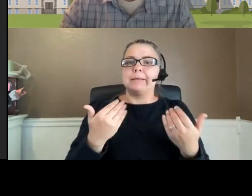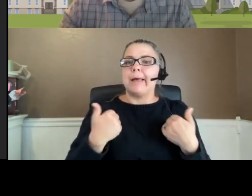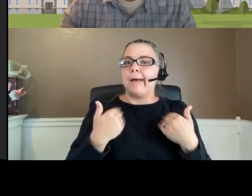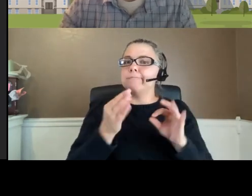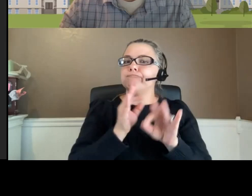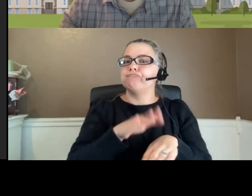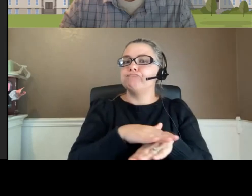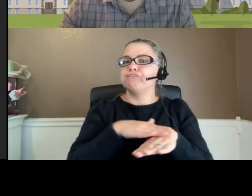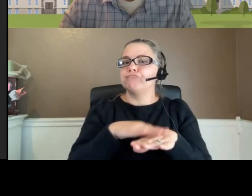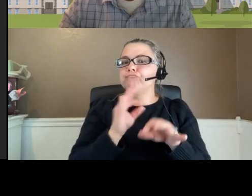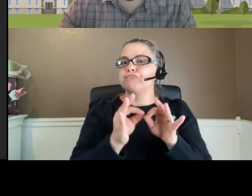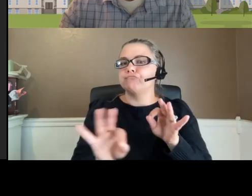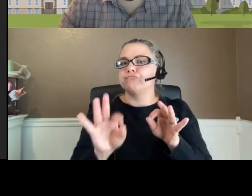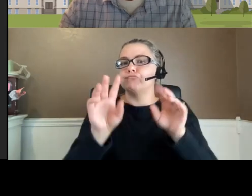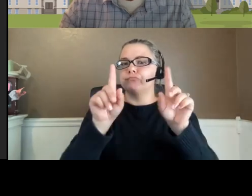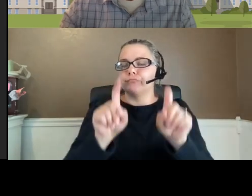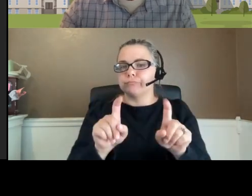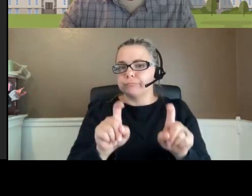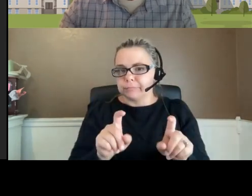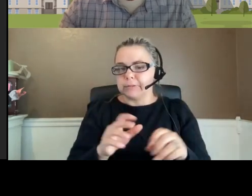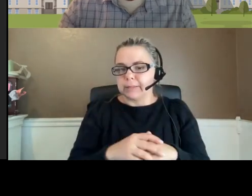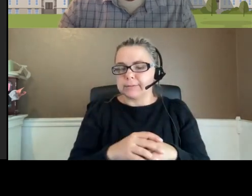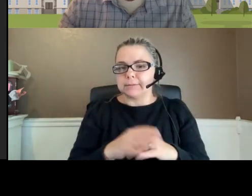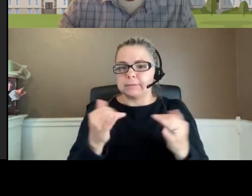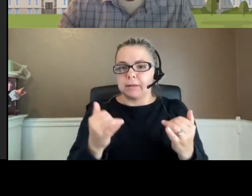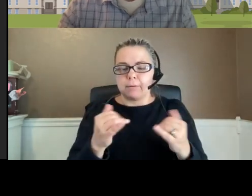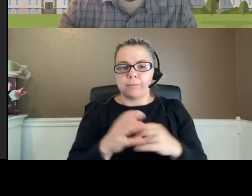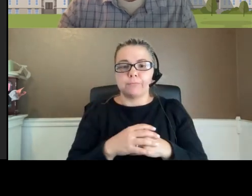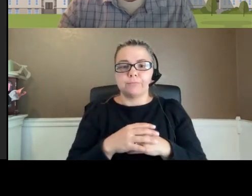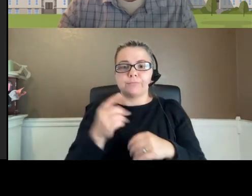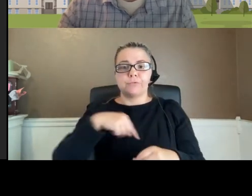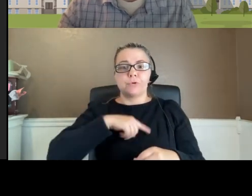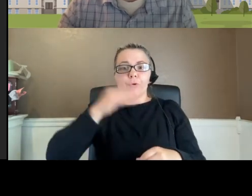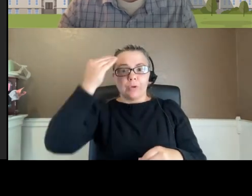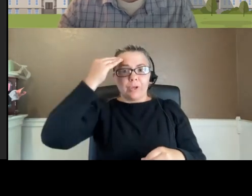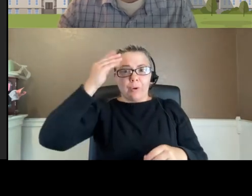evaluation and testing at that level. Now, we know there are probably some here that are not